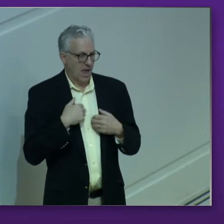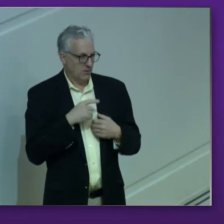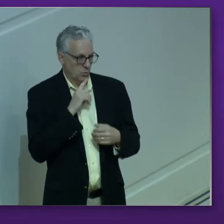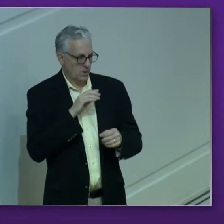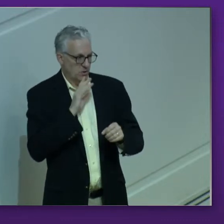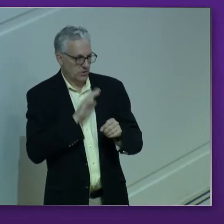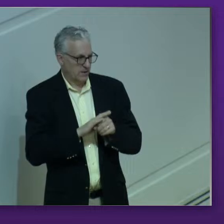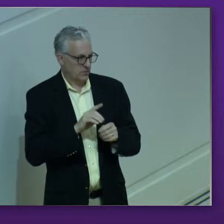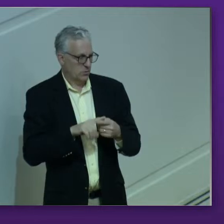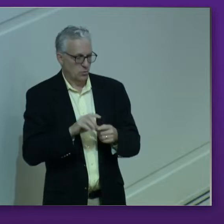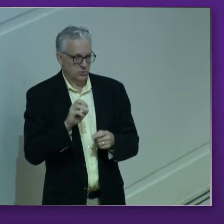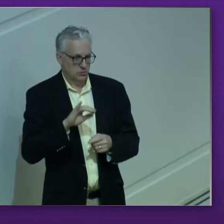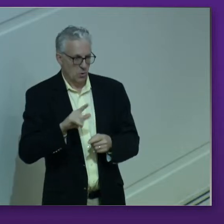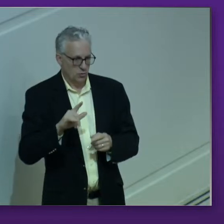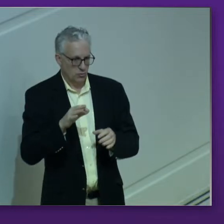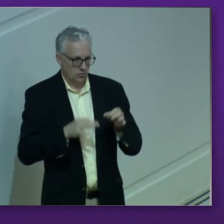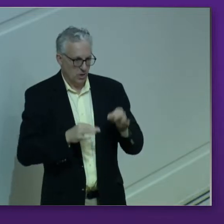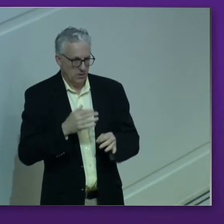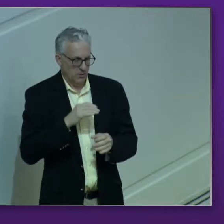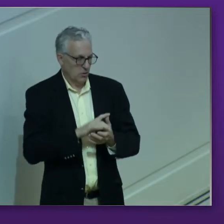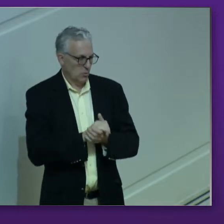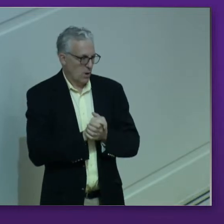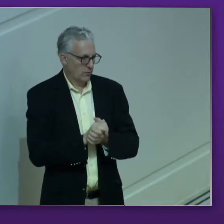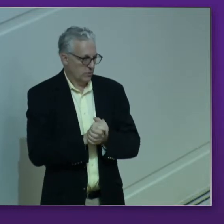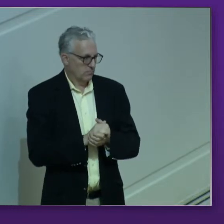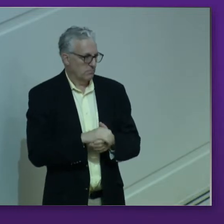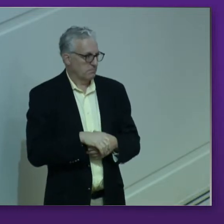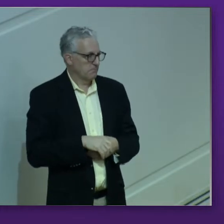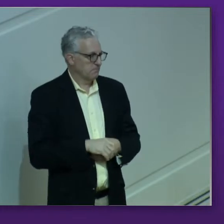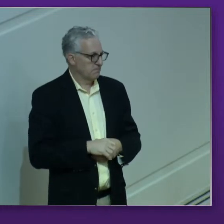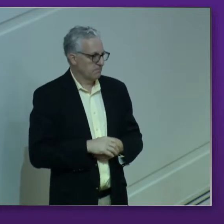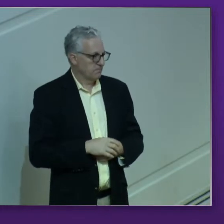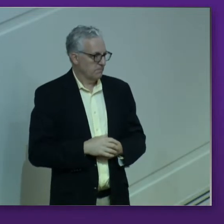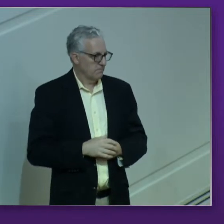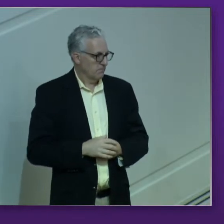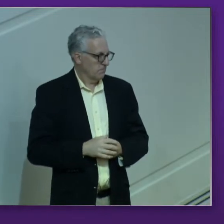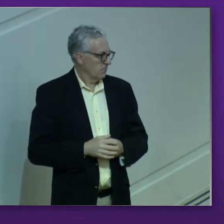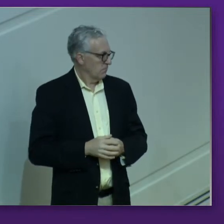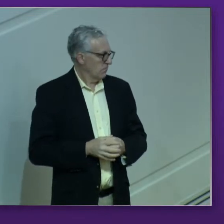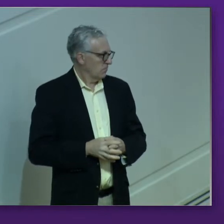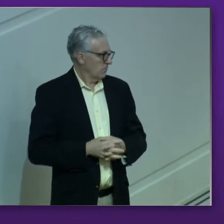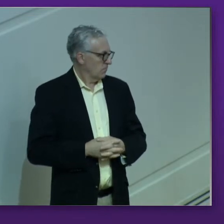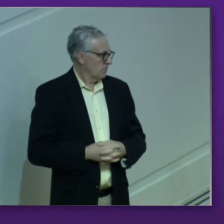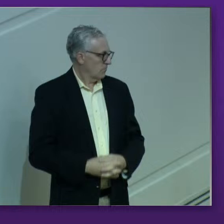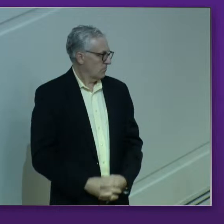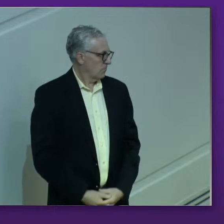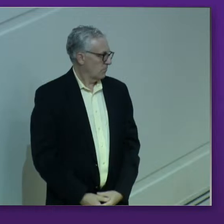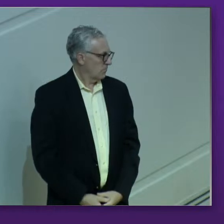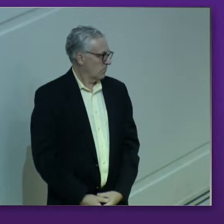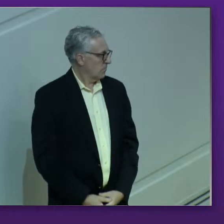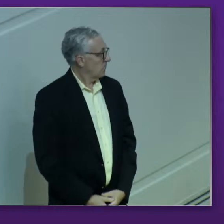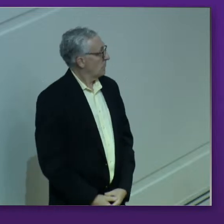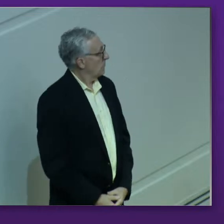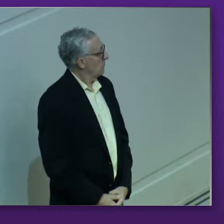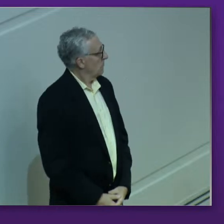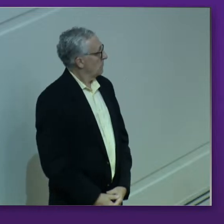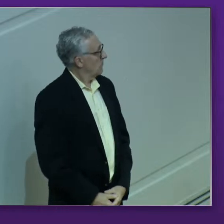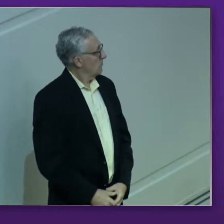BRANDING POWER PRIVILEGE WHITE SUPREMACY AND A COLORBLIND WORLD.PROF. [LISTING NAMES]